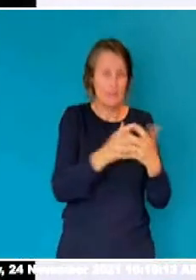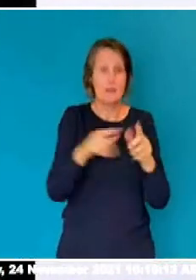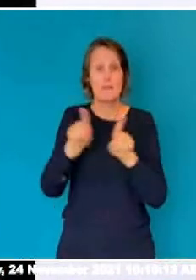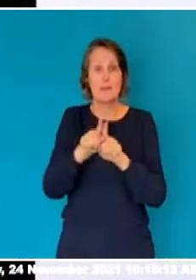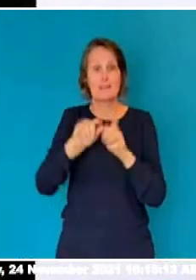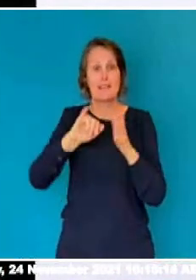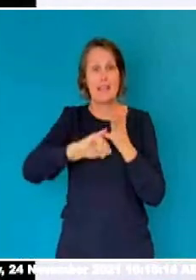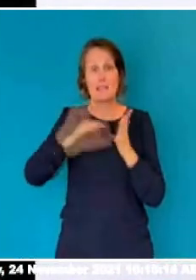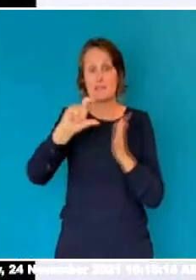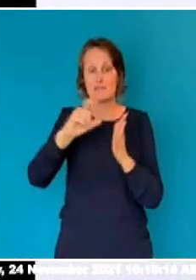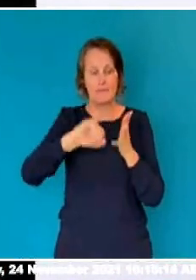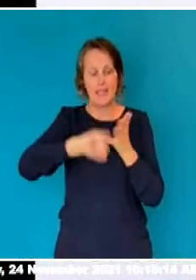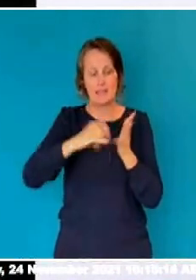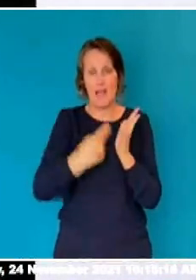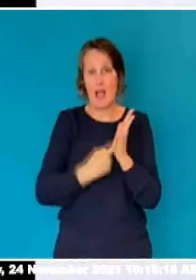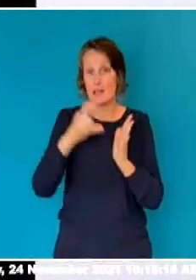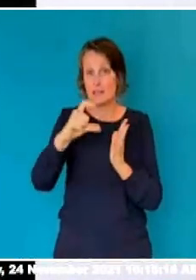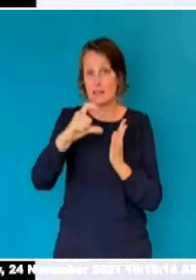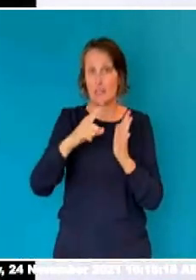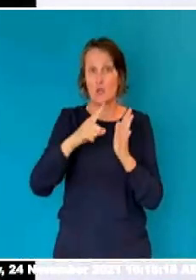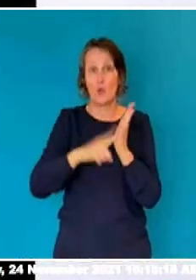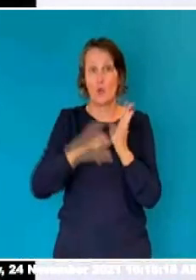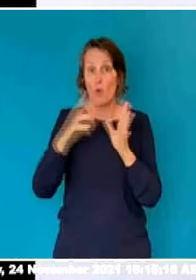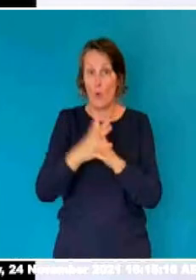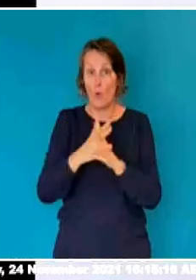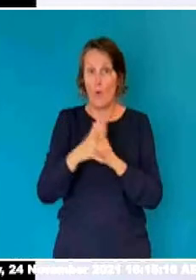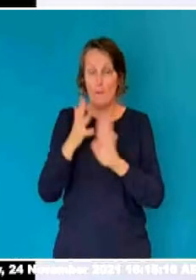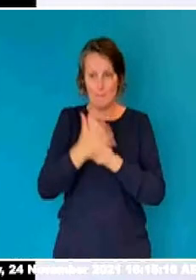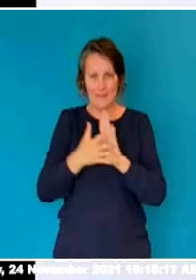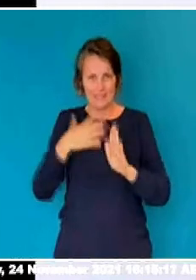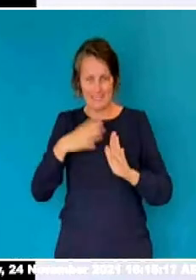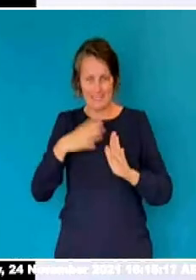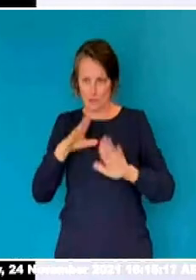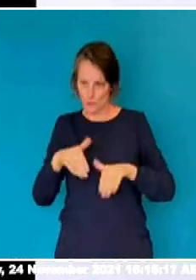Act to take reasonable steps to provide suitable employment to an injured employee?